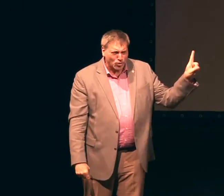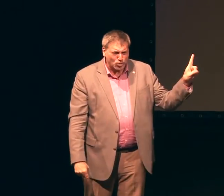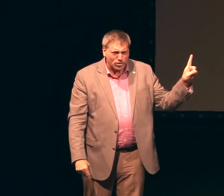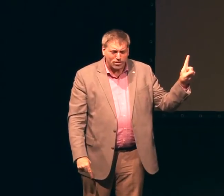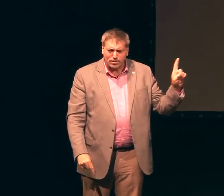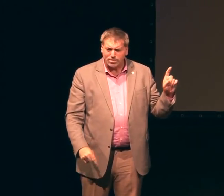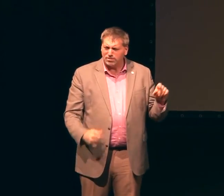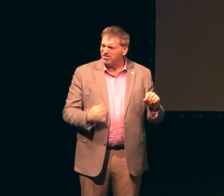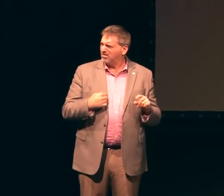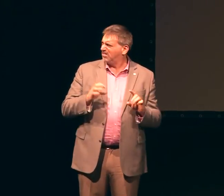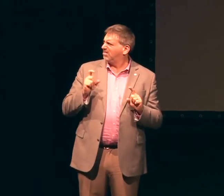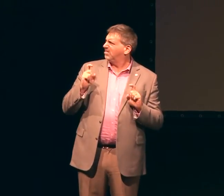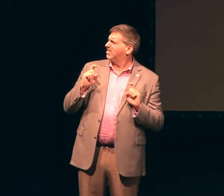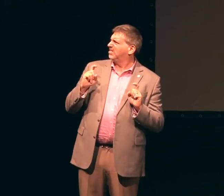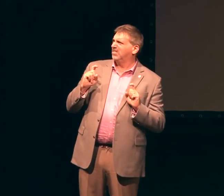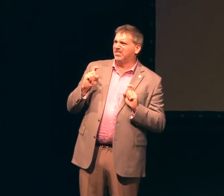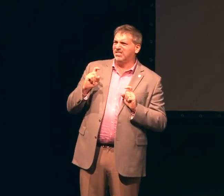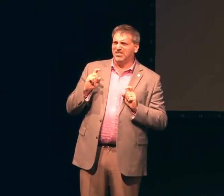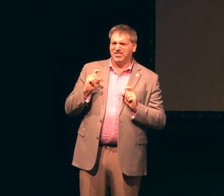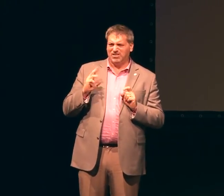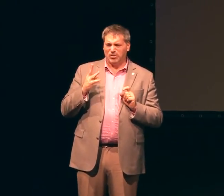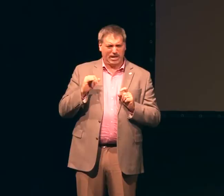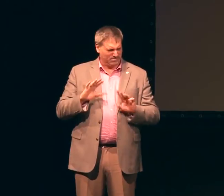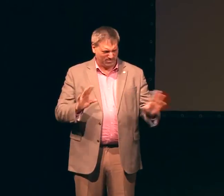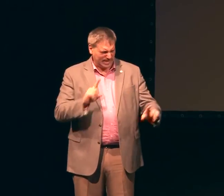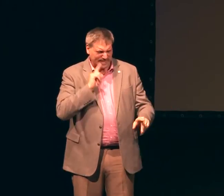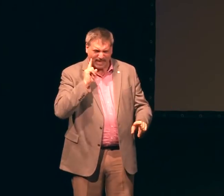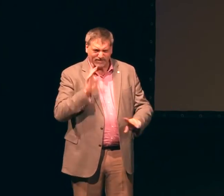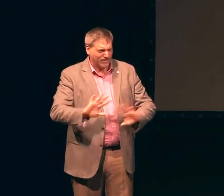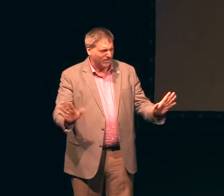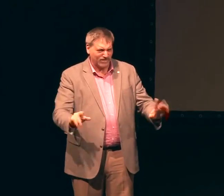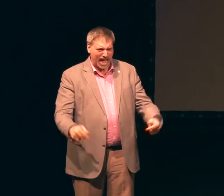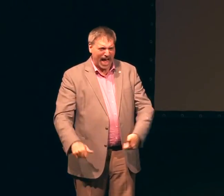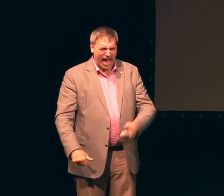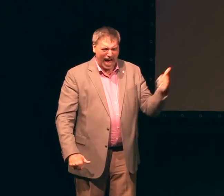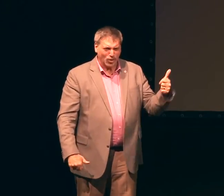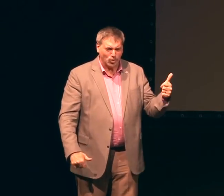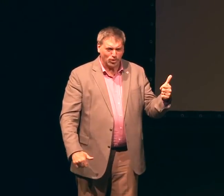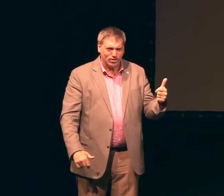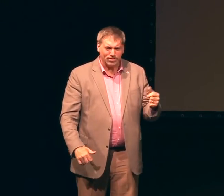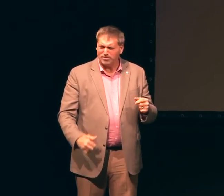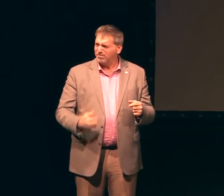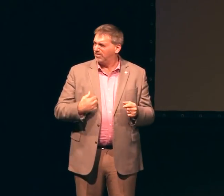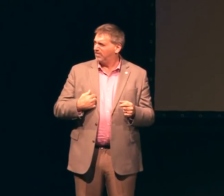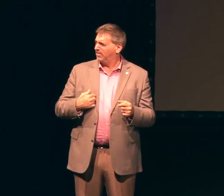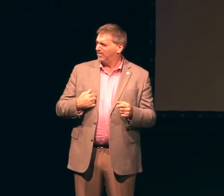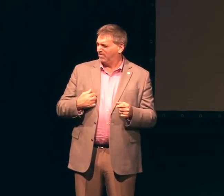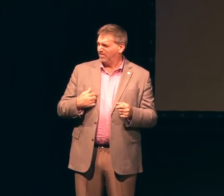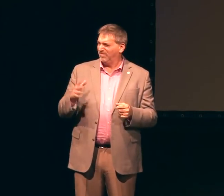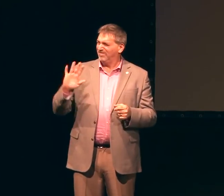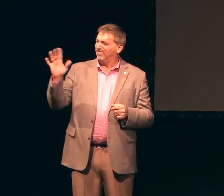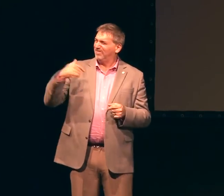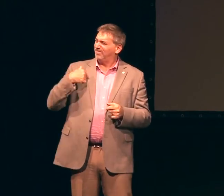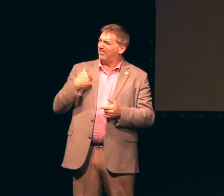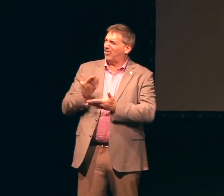talking, someone came over to us and suggested for us to get out and leave, Deaf can't stay here, have you to leave and I looked